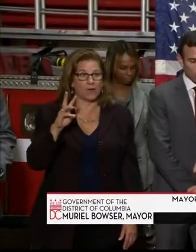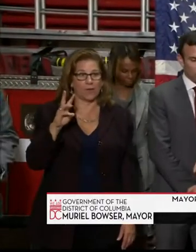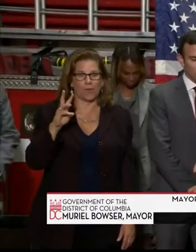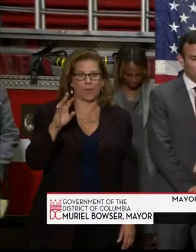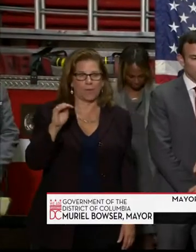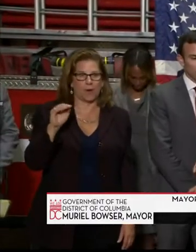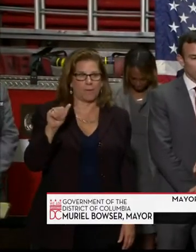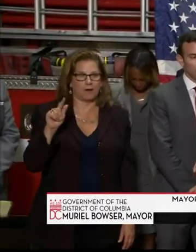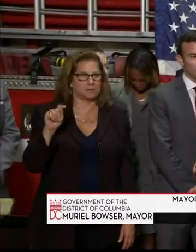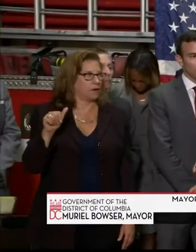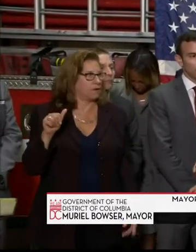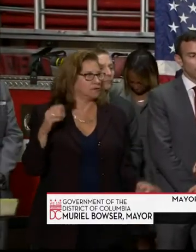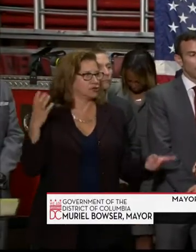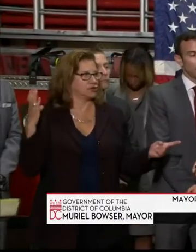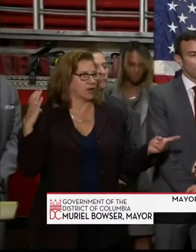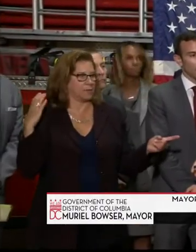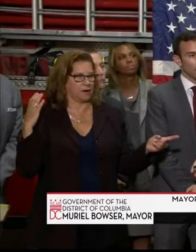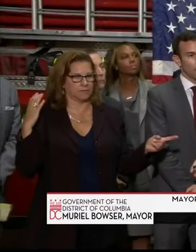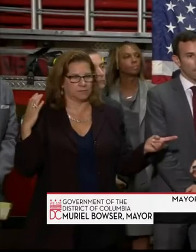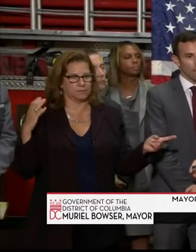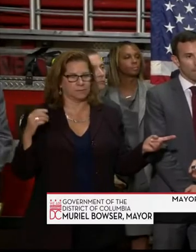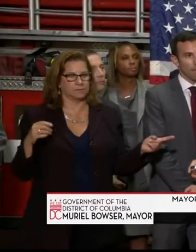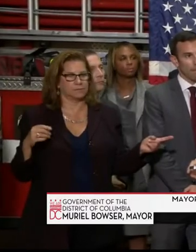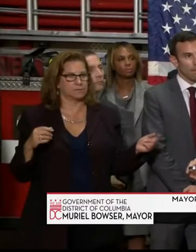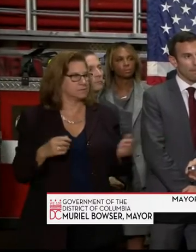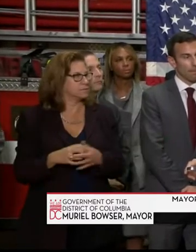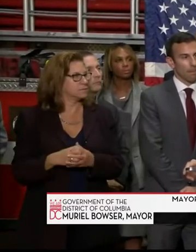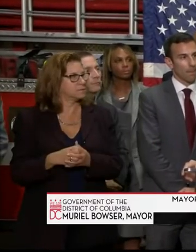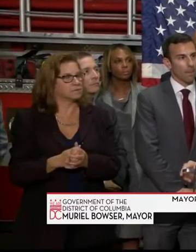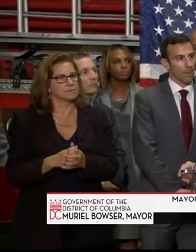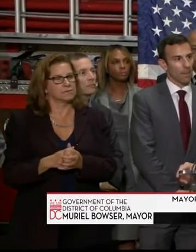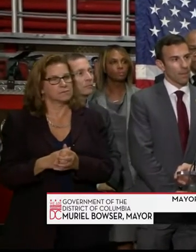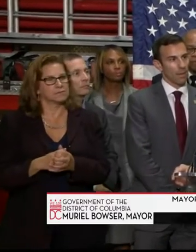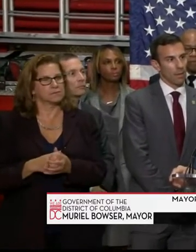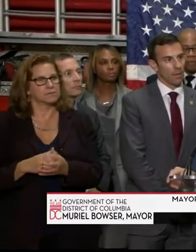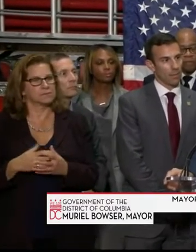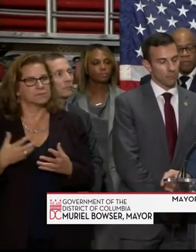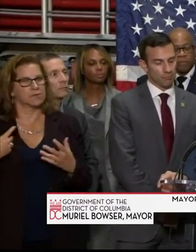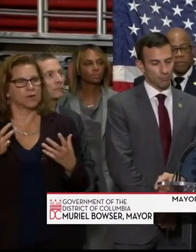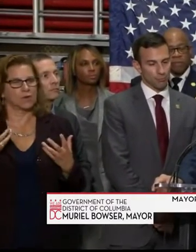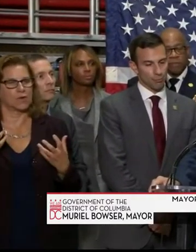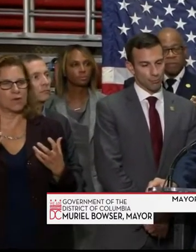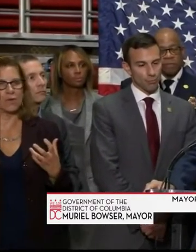HER ENTIRE TEAM FOR WORKING WITH US. WE'RE DOING A NUMBER OF THINGS AS WELL MONITORING AND